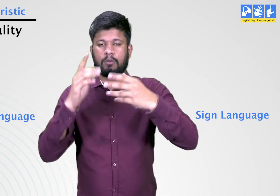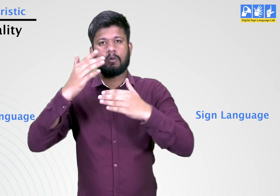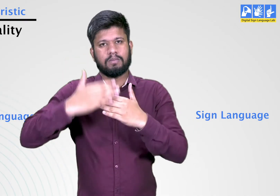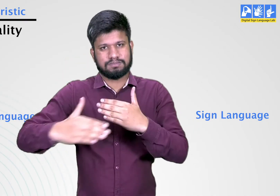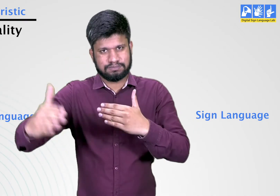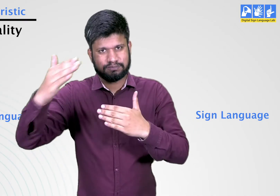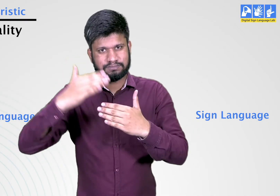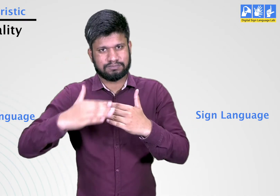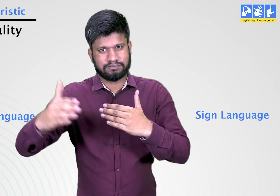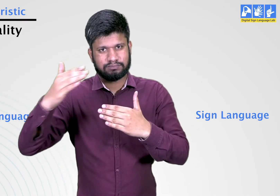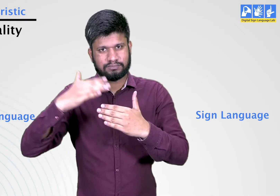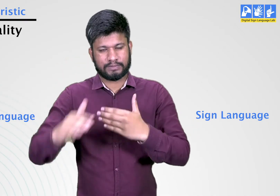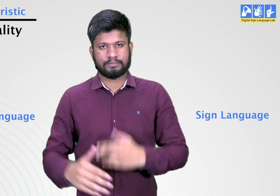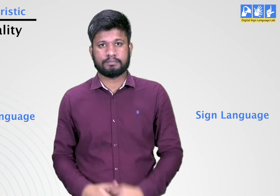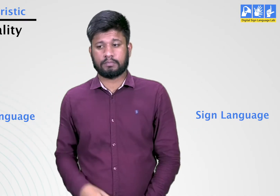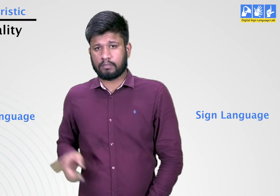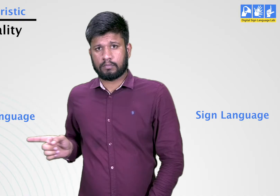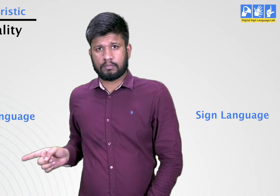Second is a limitless inventory of words or morphemes.